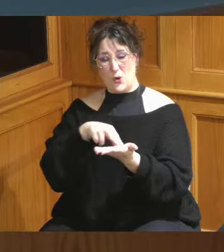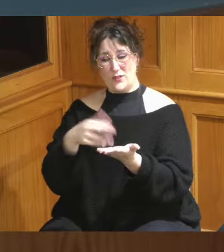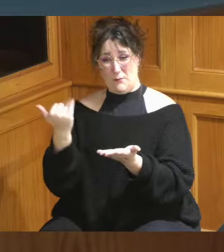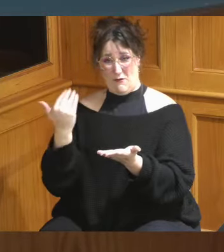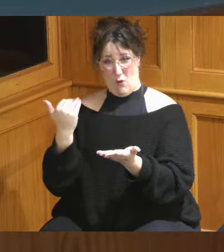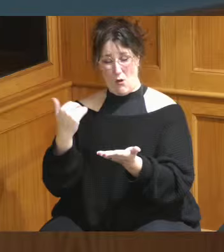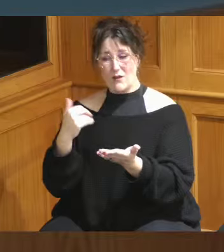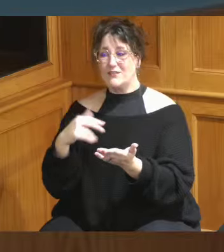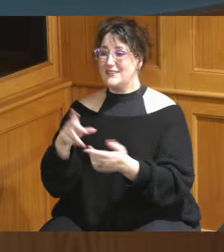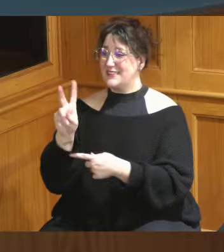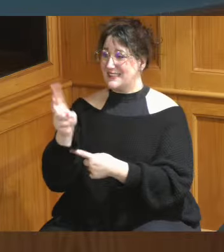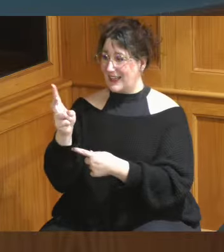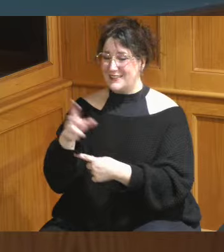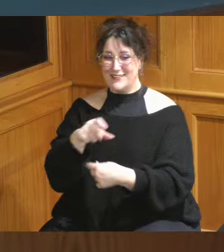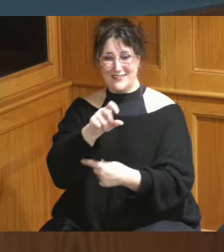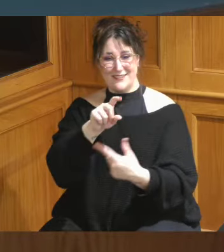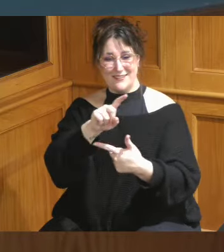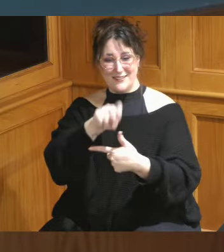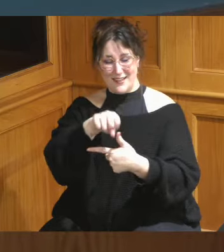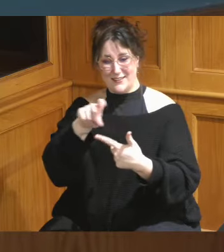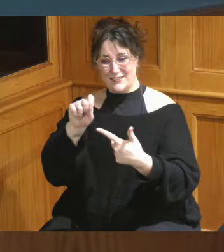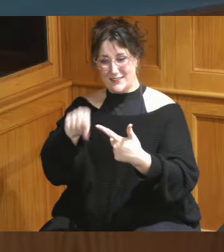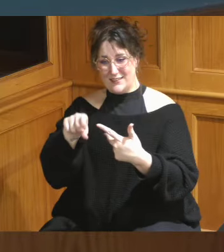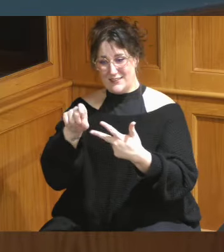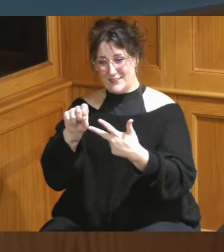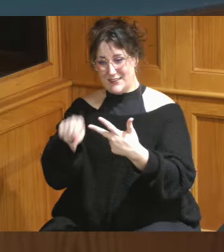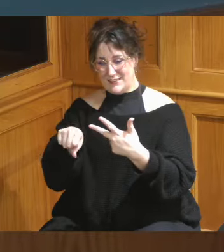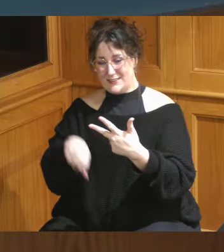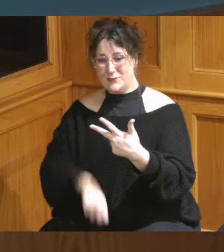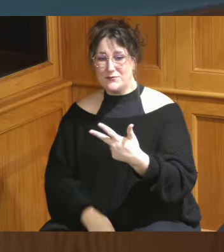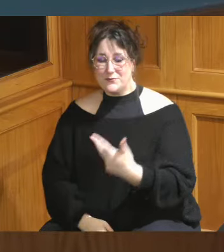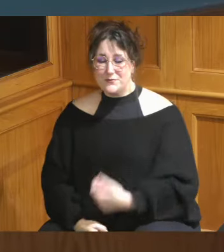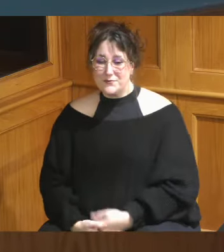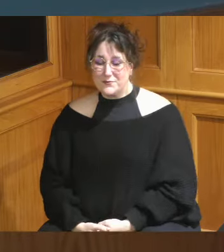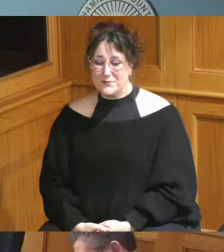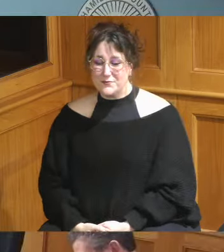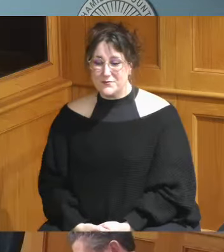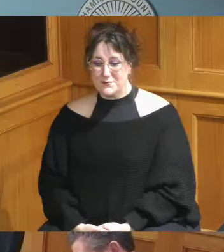Driehaus. Yes. Commissioner Summerow Dumas. Yes. Commissioner Reece. Yes. Thank you. All right.